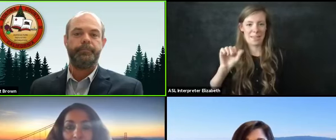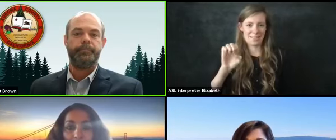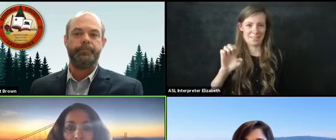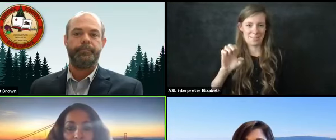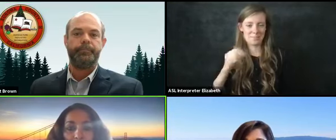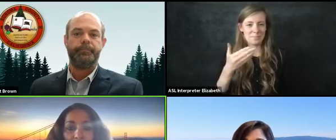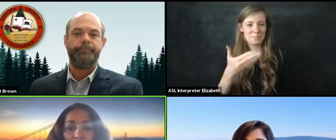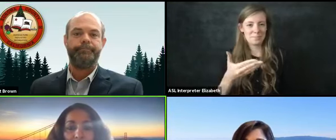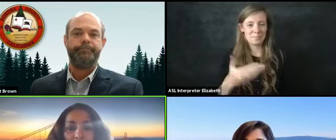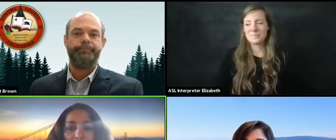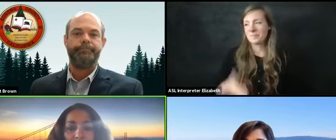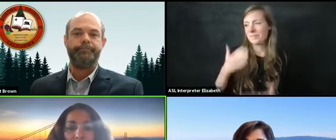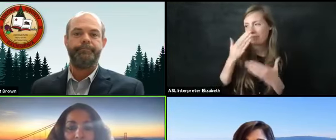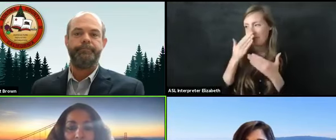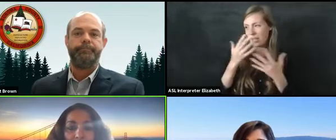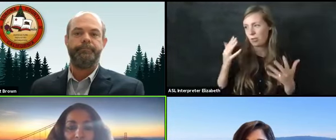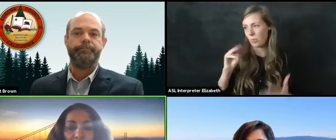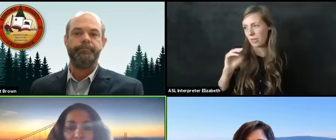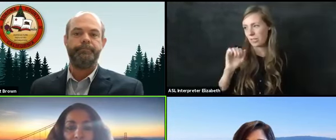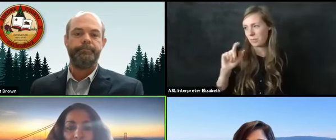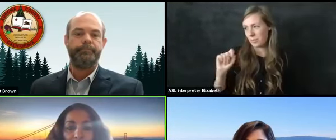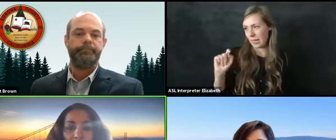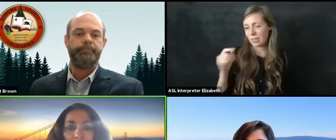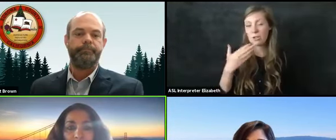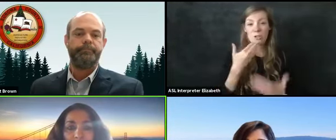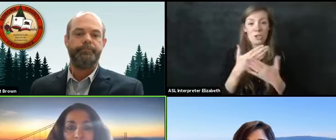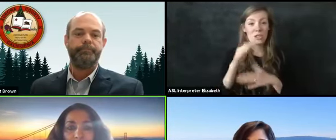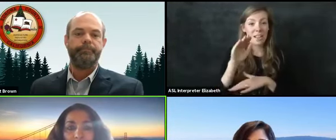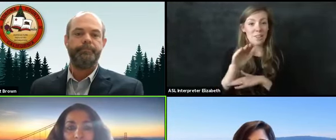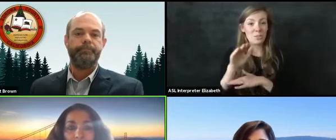Thank you so much, Matt. And good afternoon, everyone.